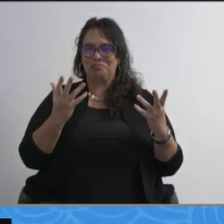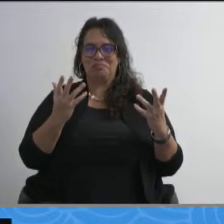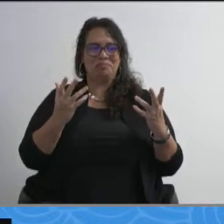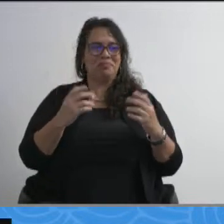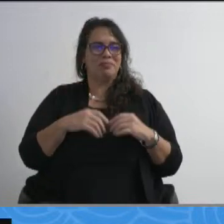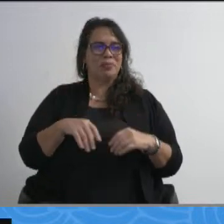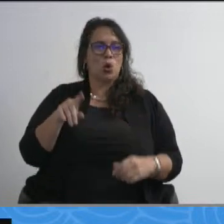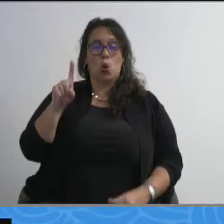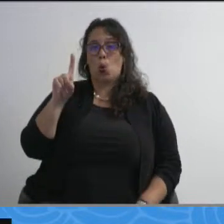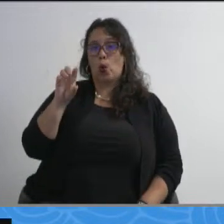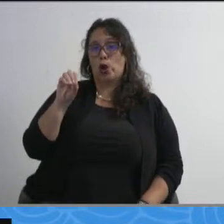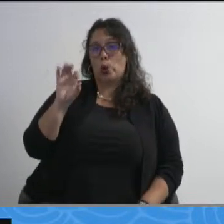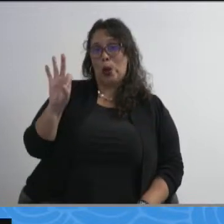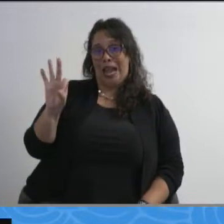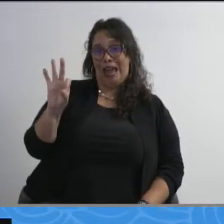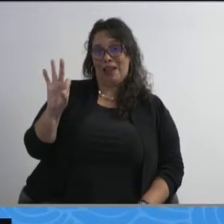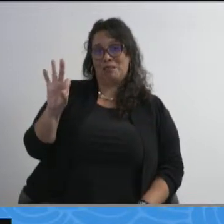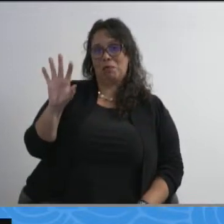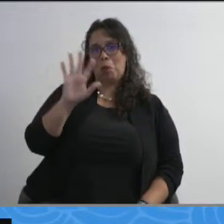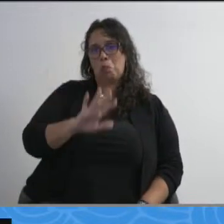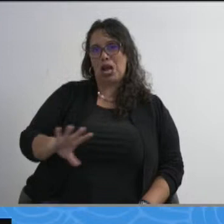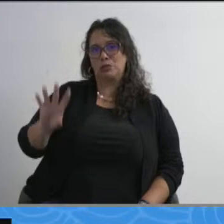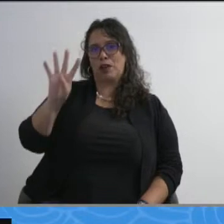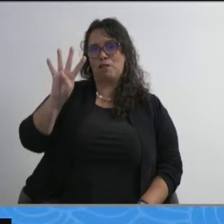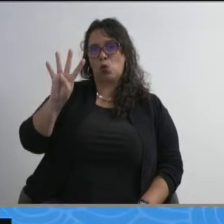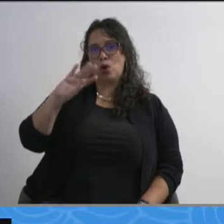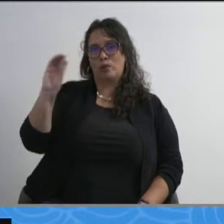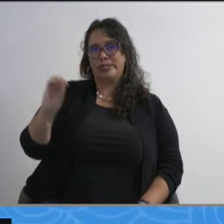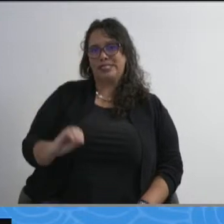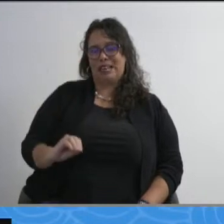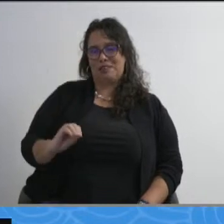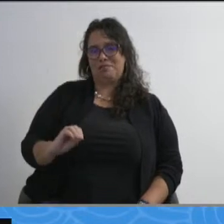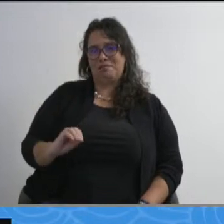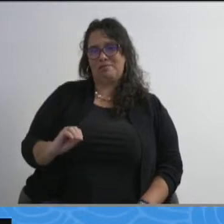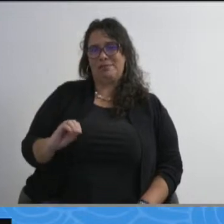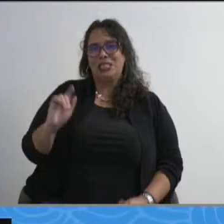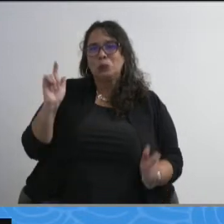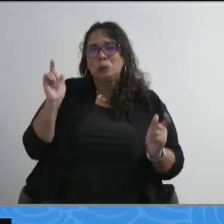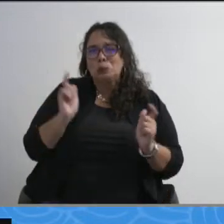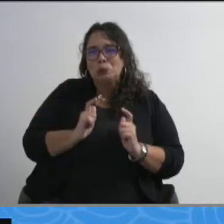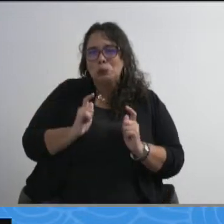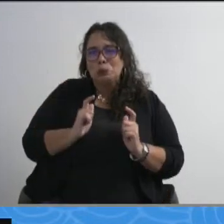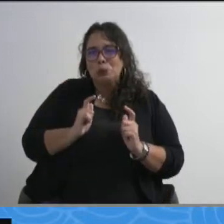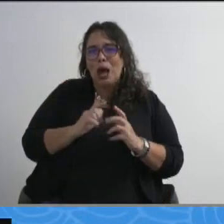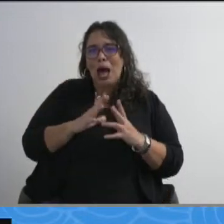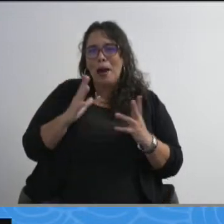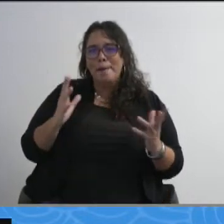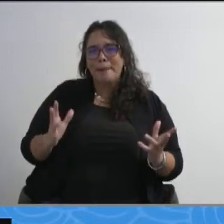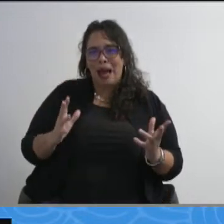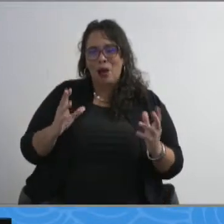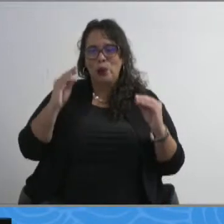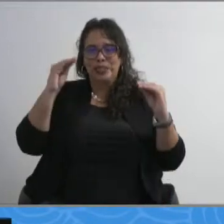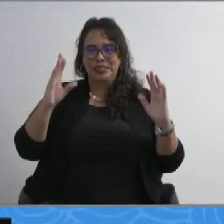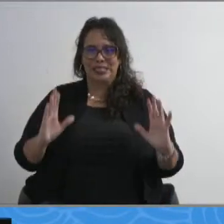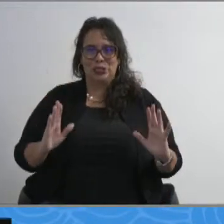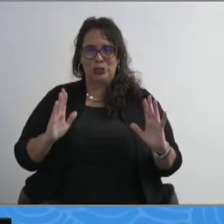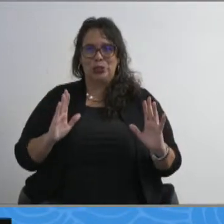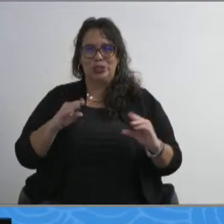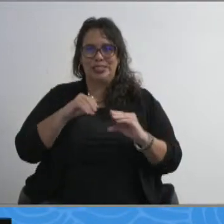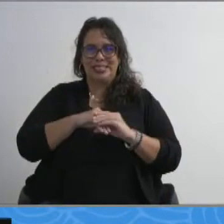which is approximately 4% of the teaching force. Again, a small amount of teachers in our district.